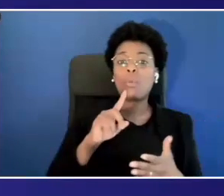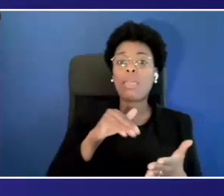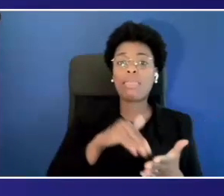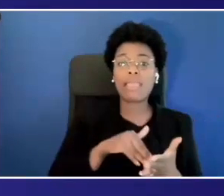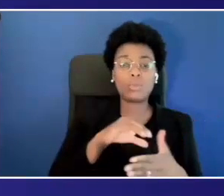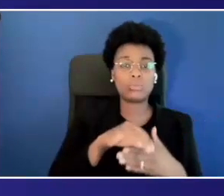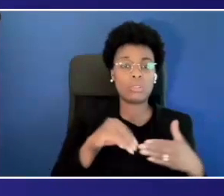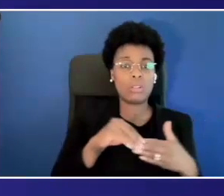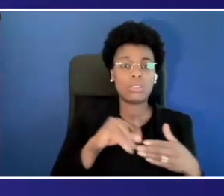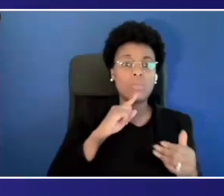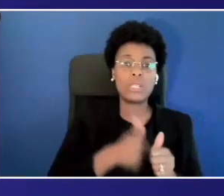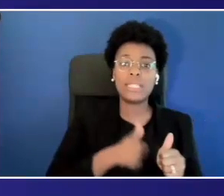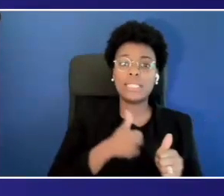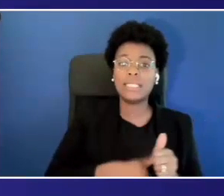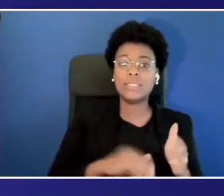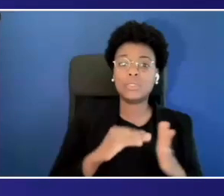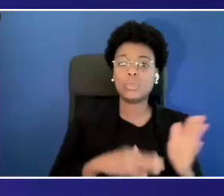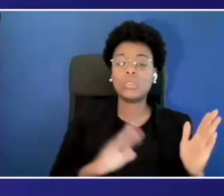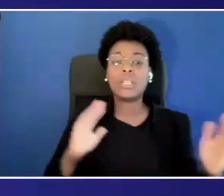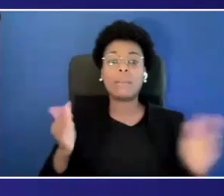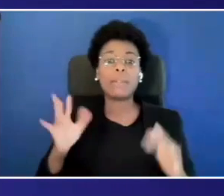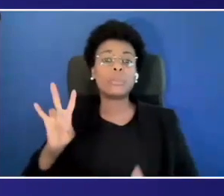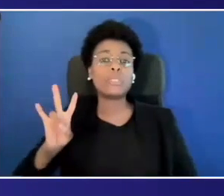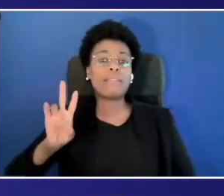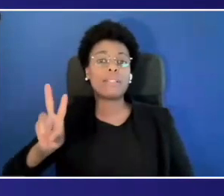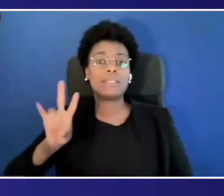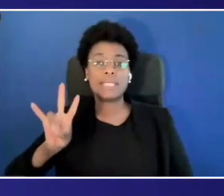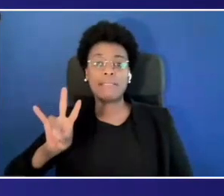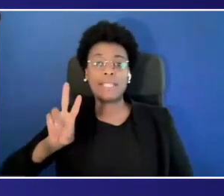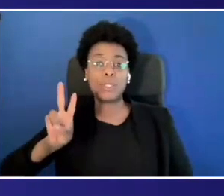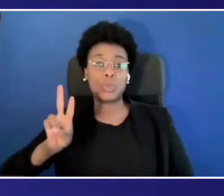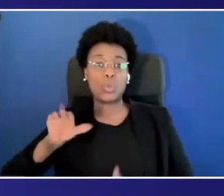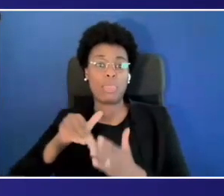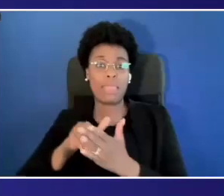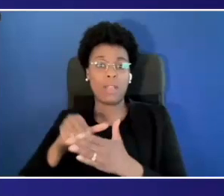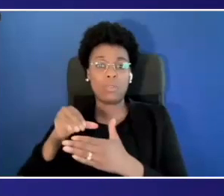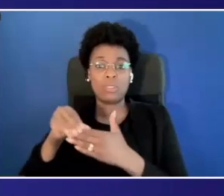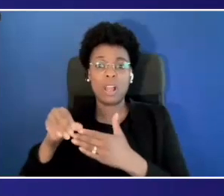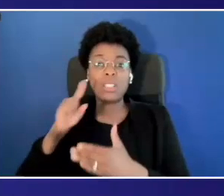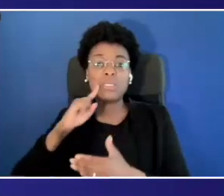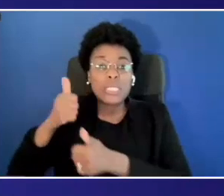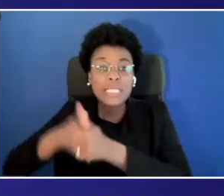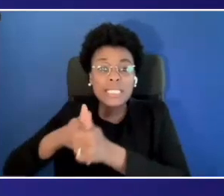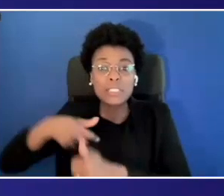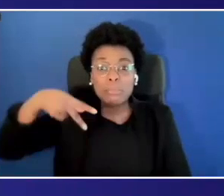$72,000. Per PPP loan.